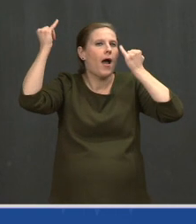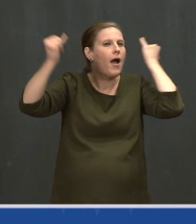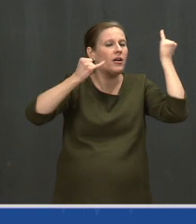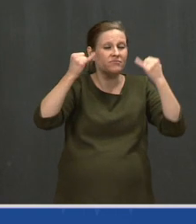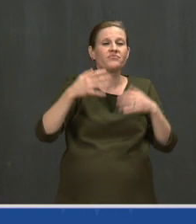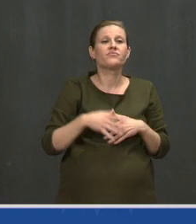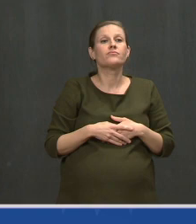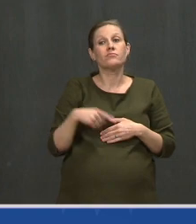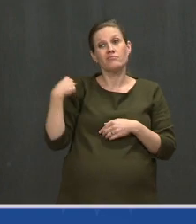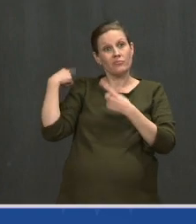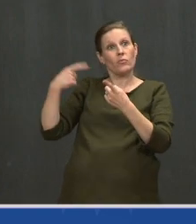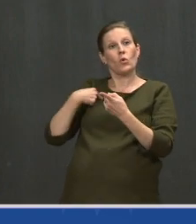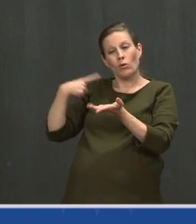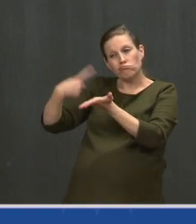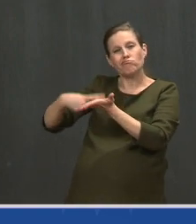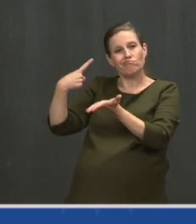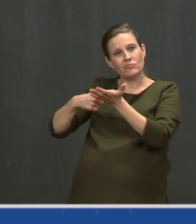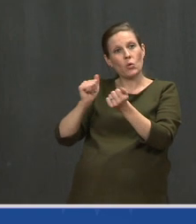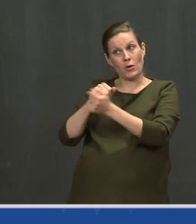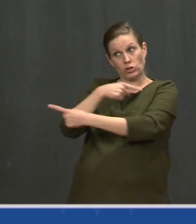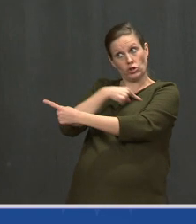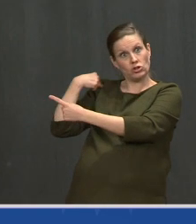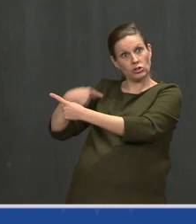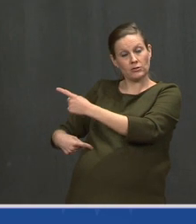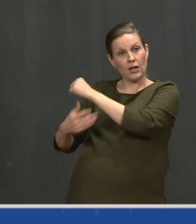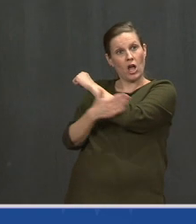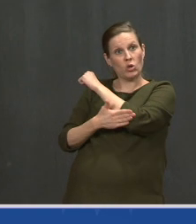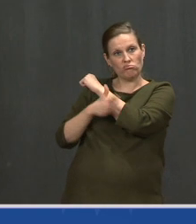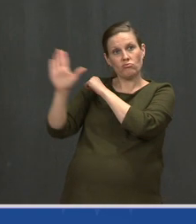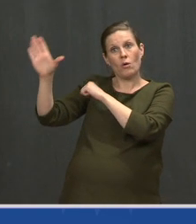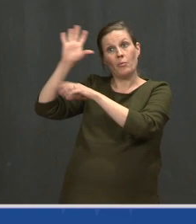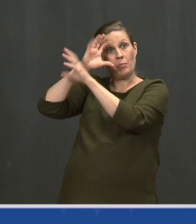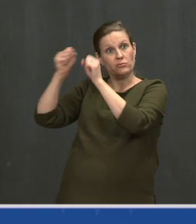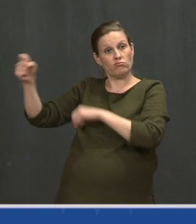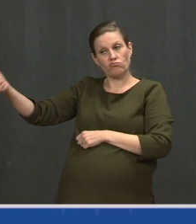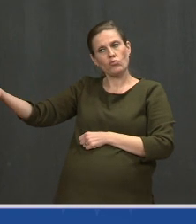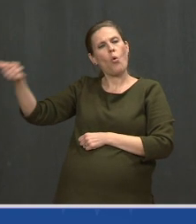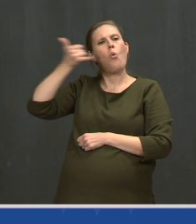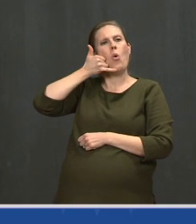We spent two hours on the phone. And he said --